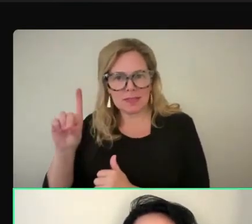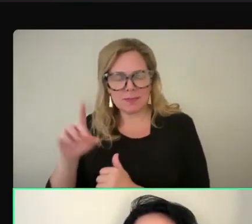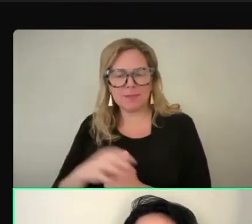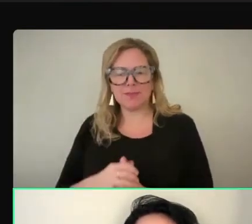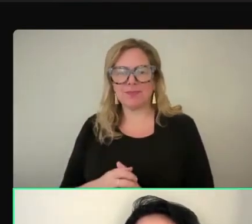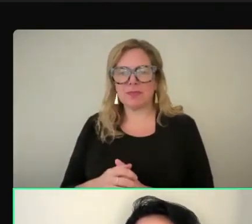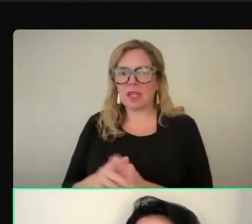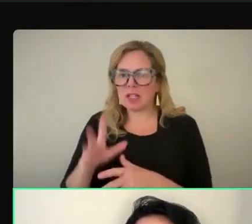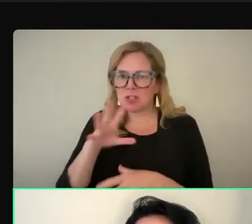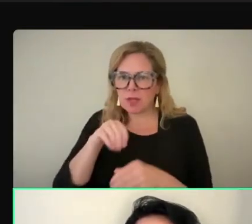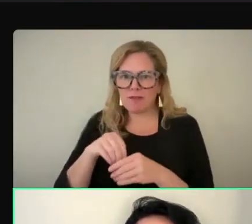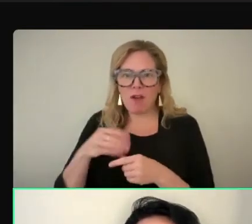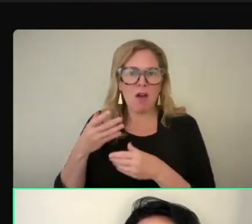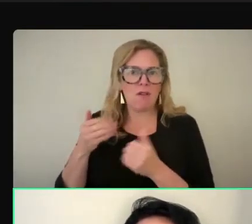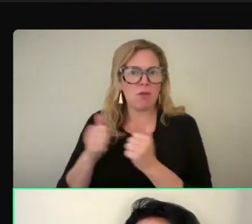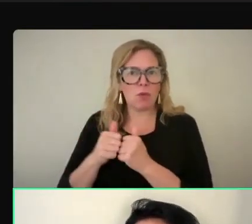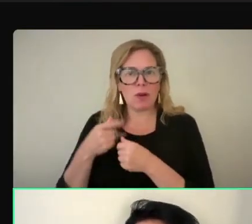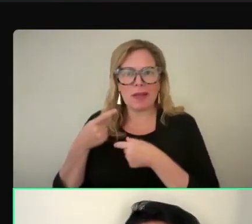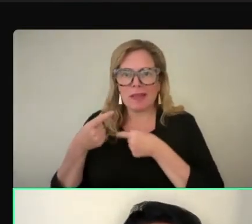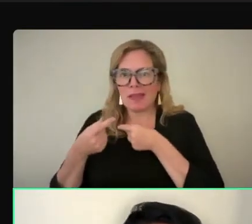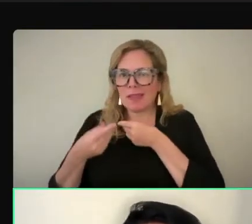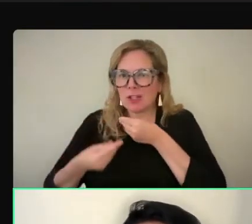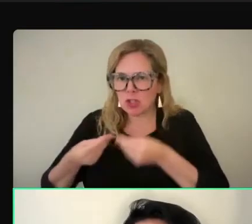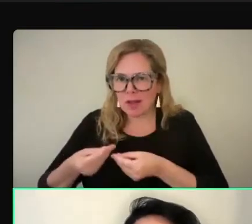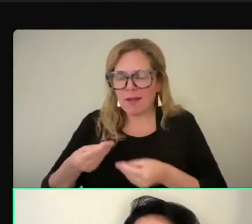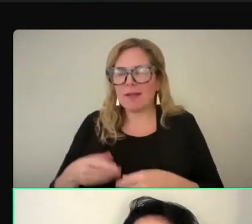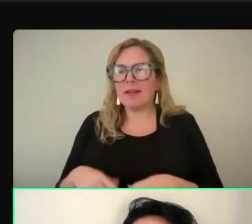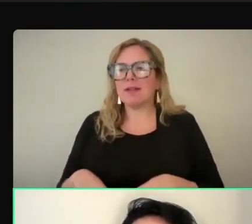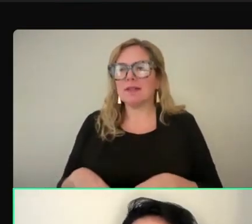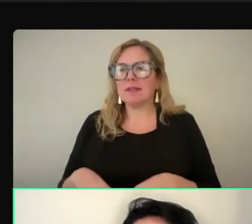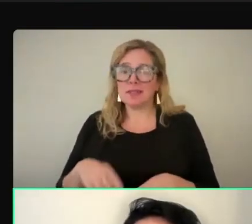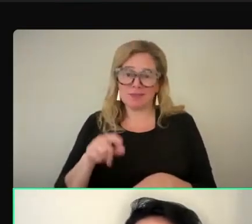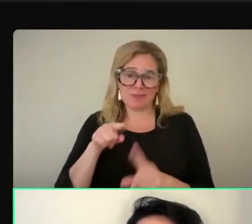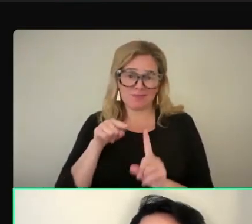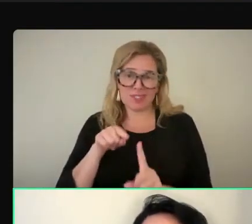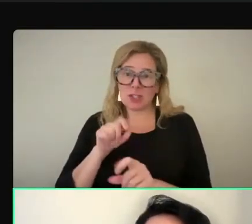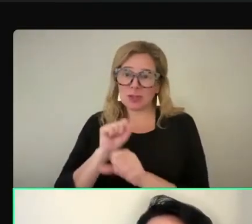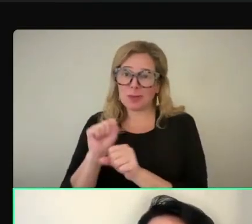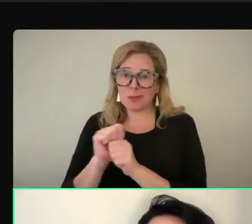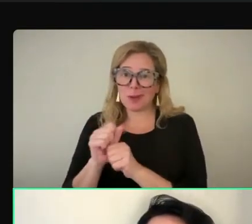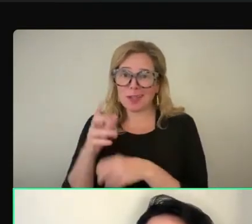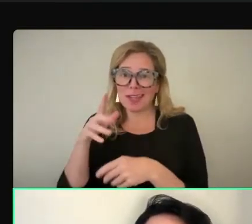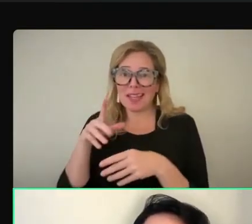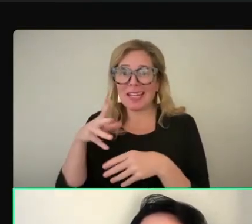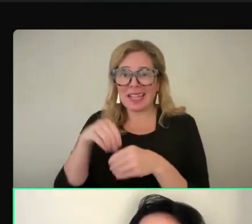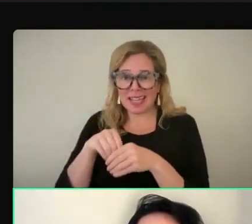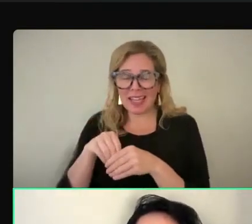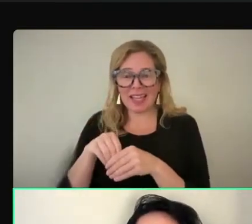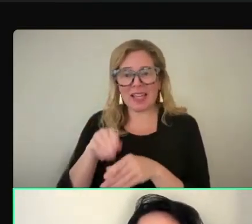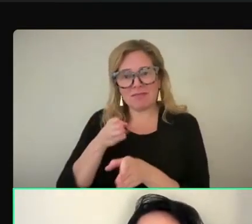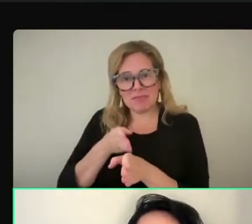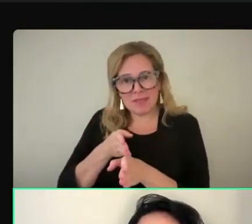in autism now for well over a decade. And her research has shed light on the recent